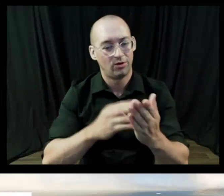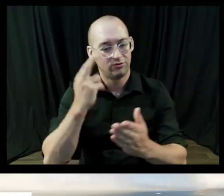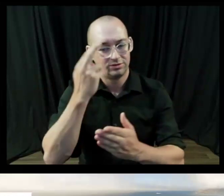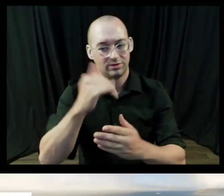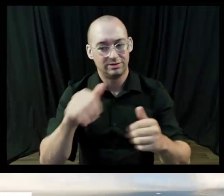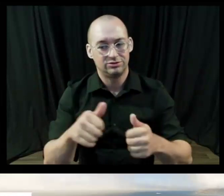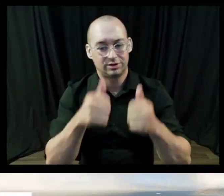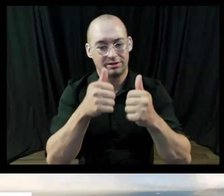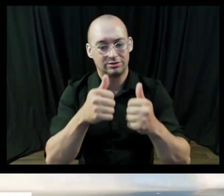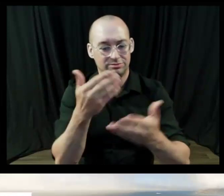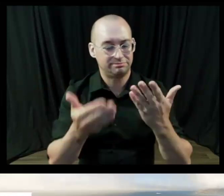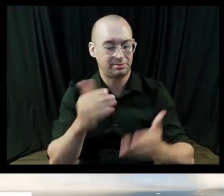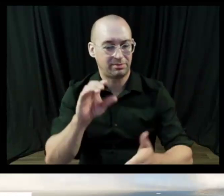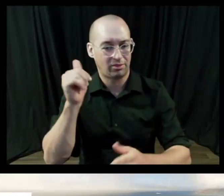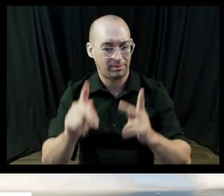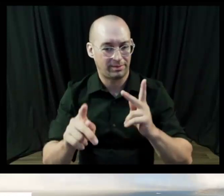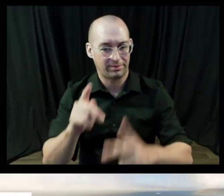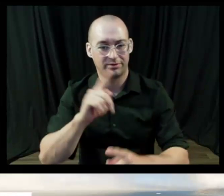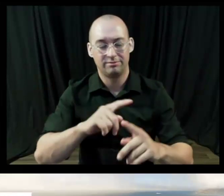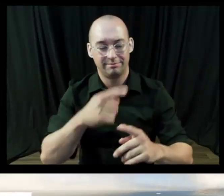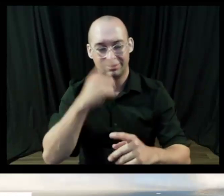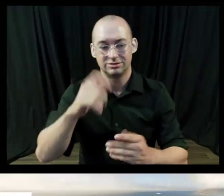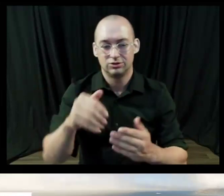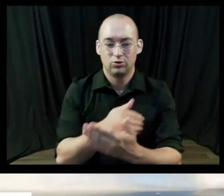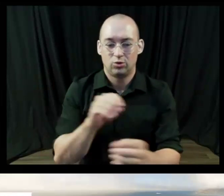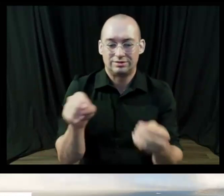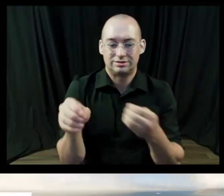here for emerging organizations that don't have the deep pockets. But we're doing the